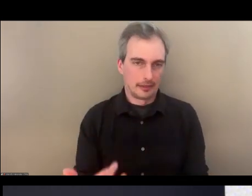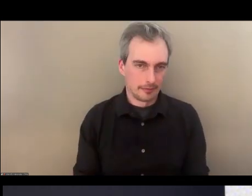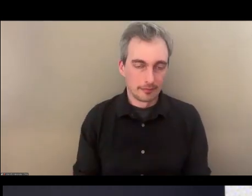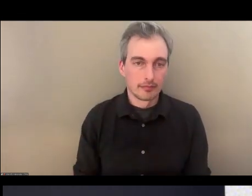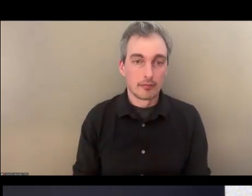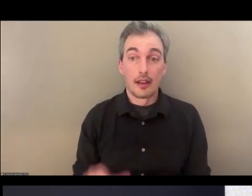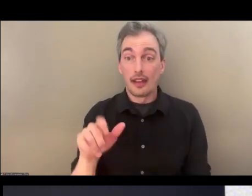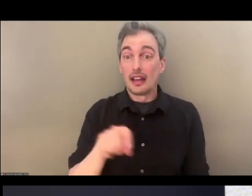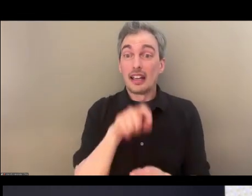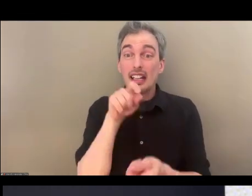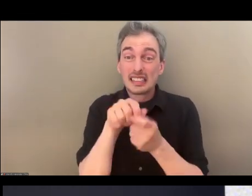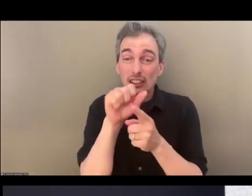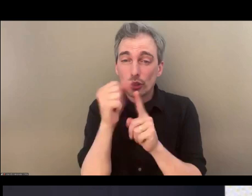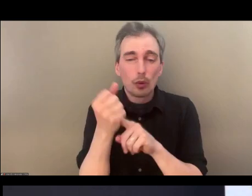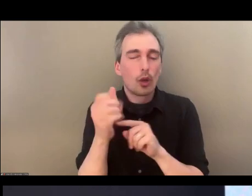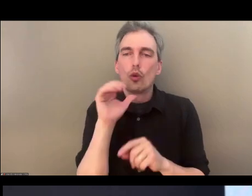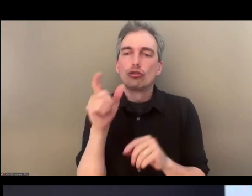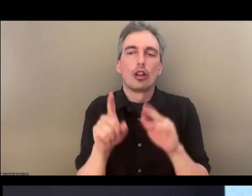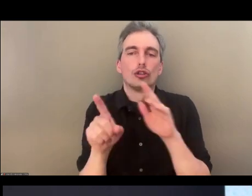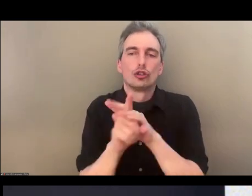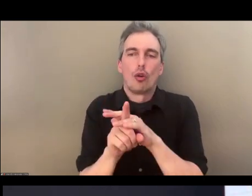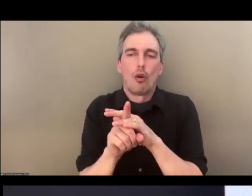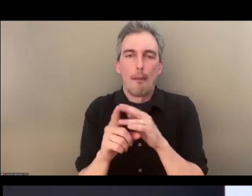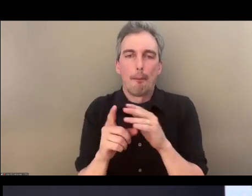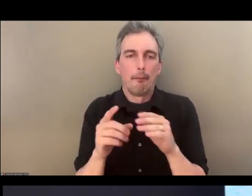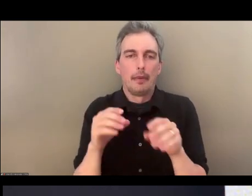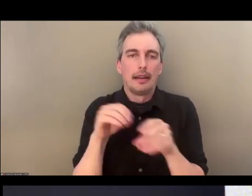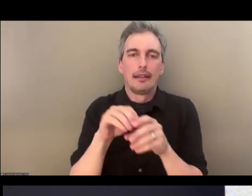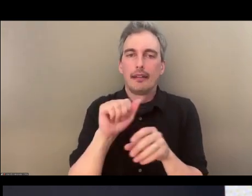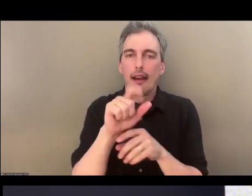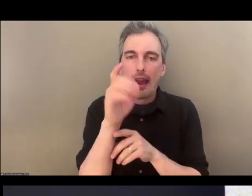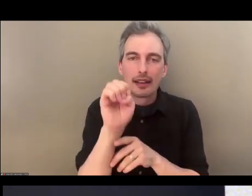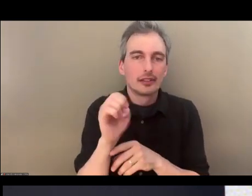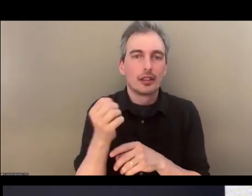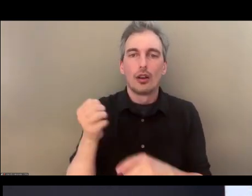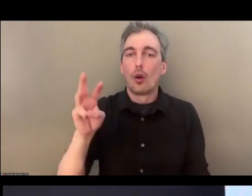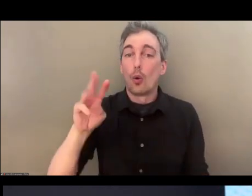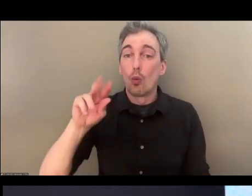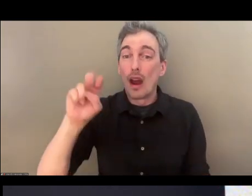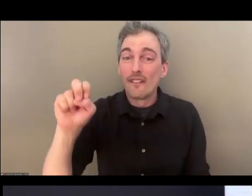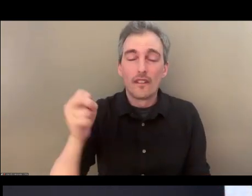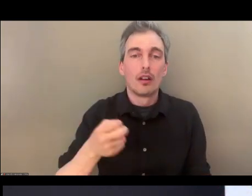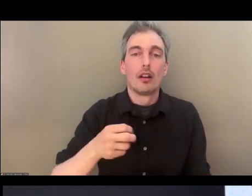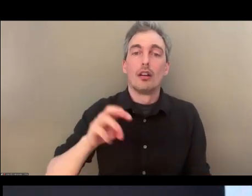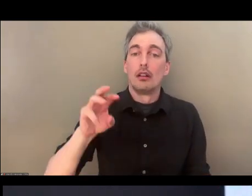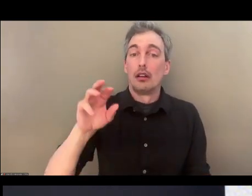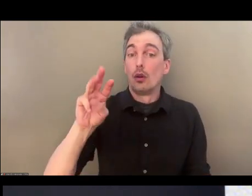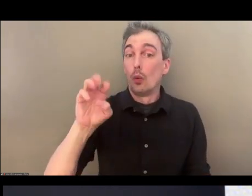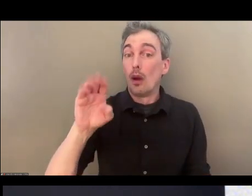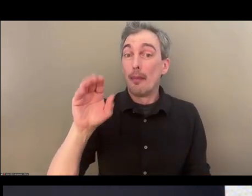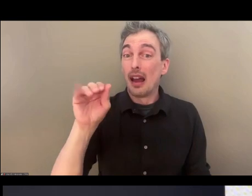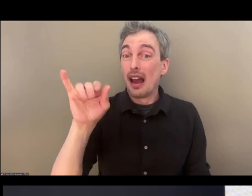It would not get picked up by WAVE by WebAIM. ANDI will give you a warning.